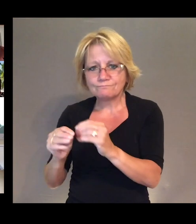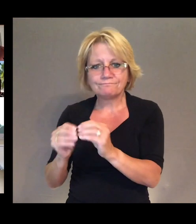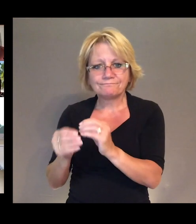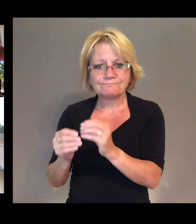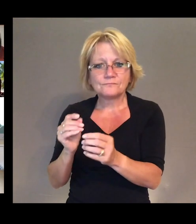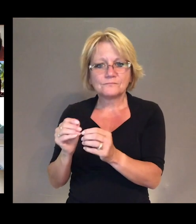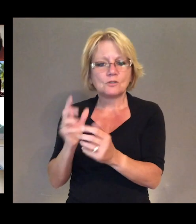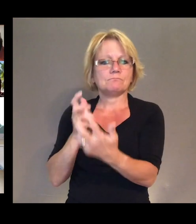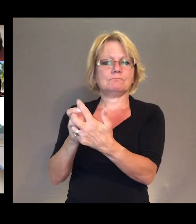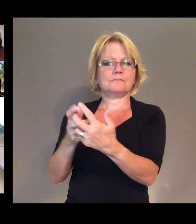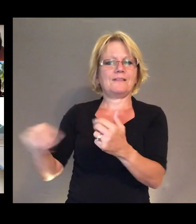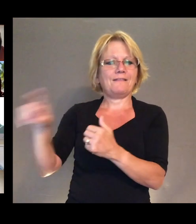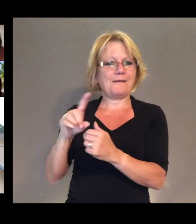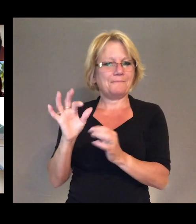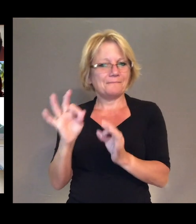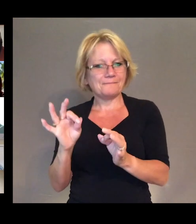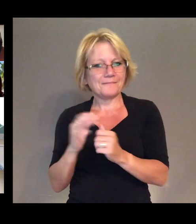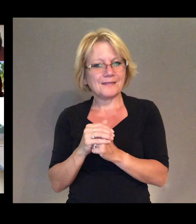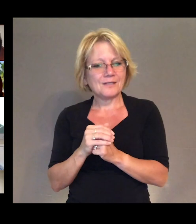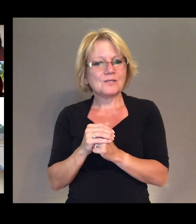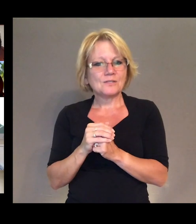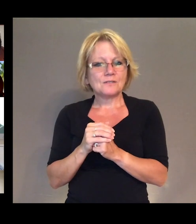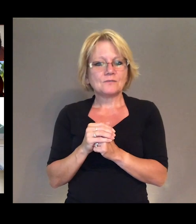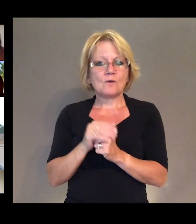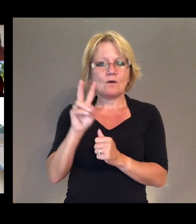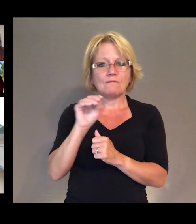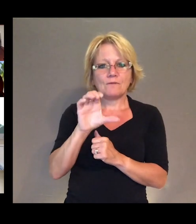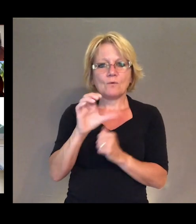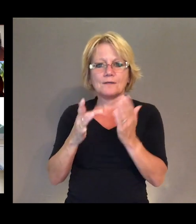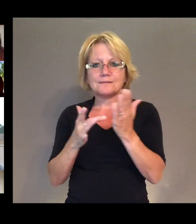Again, vocational technical education is so valuable